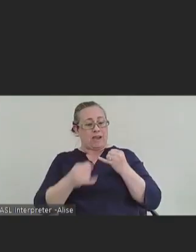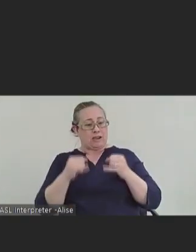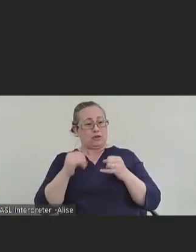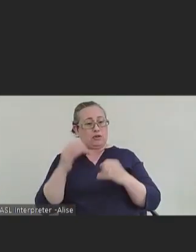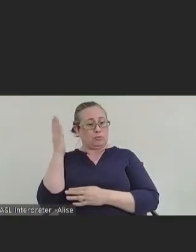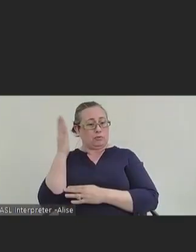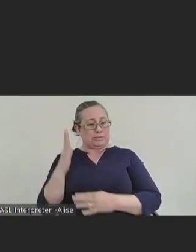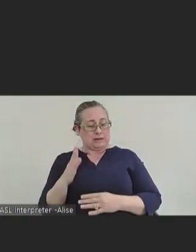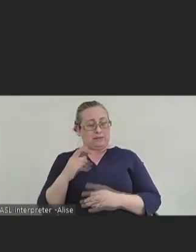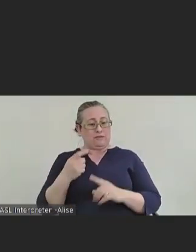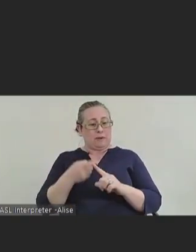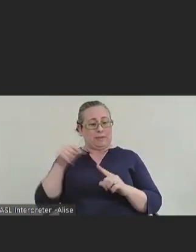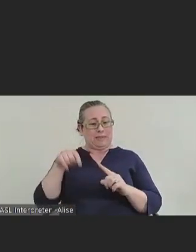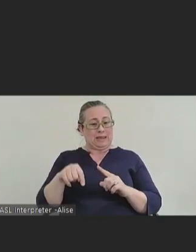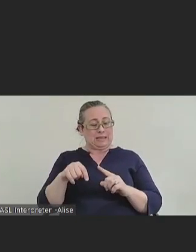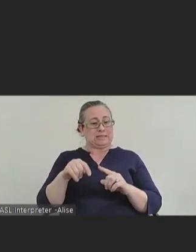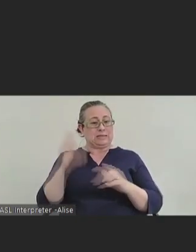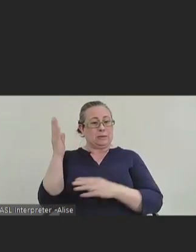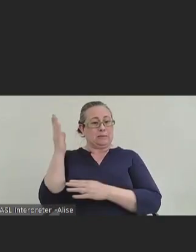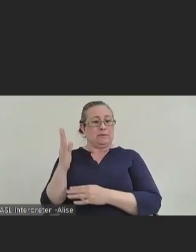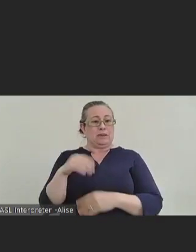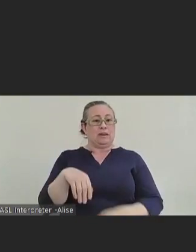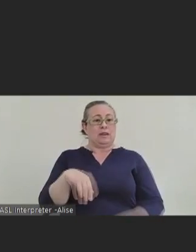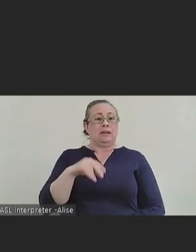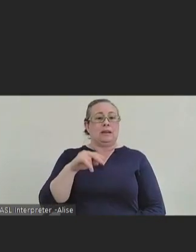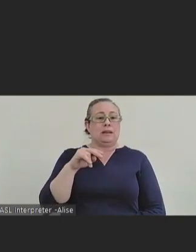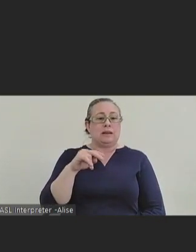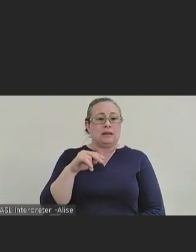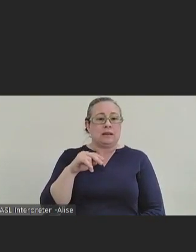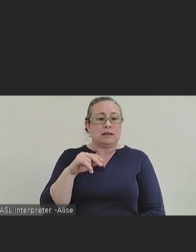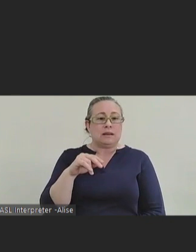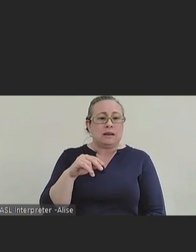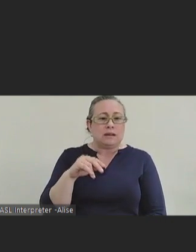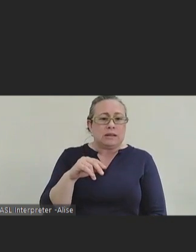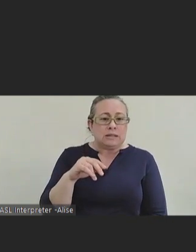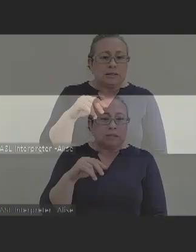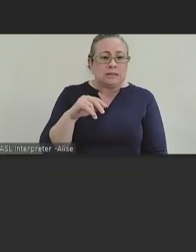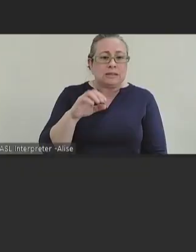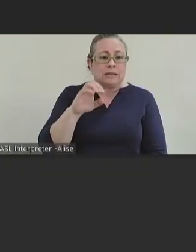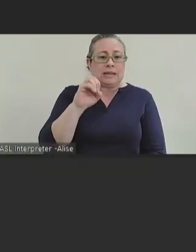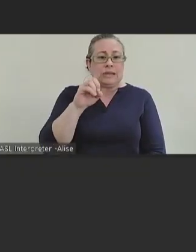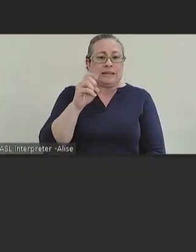panel are Melanie Hoynoski, Eden Barker, and Allison Tappon from the Children's